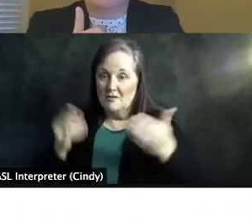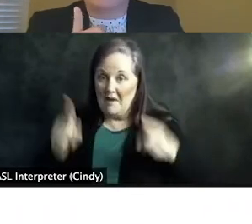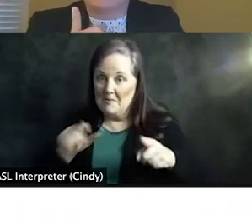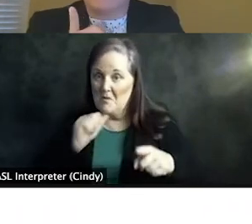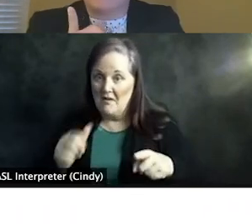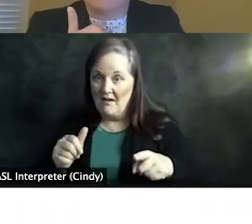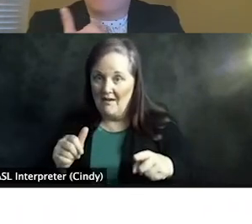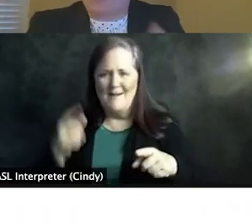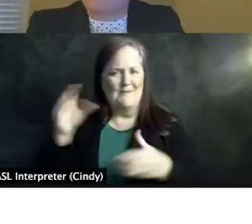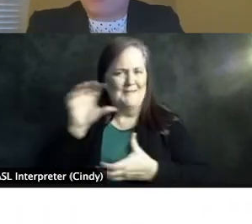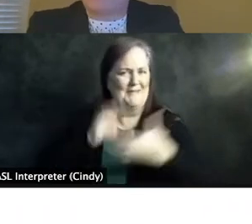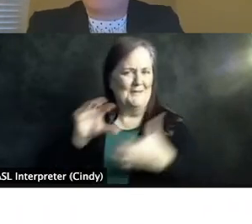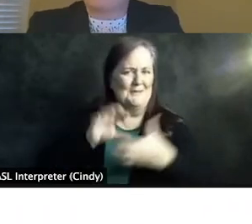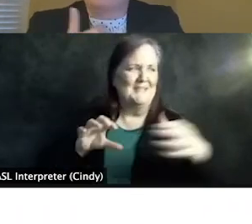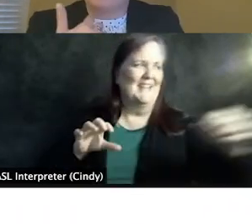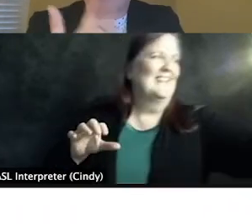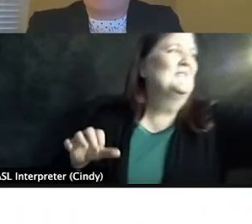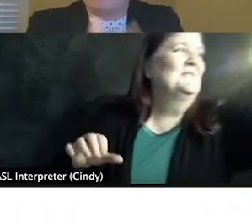or would appear in court at future dates if required.